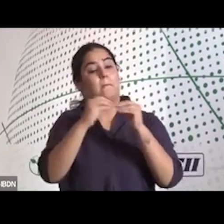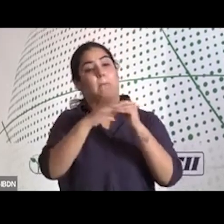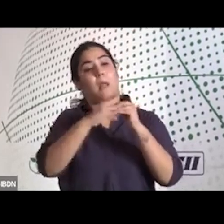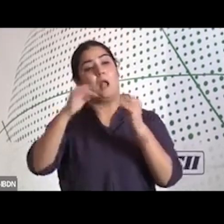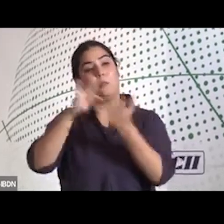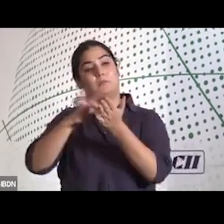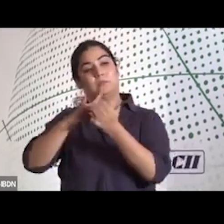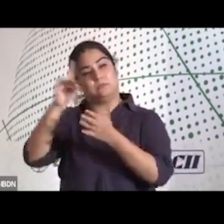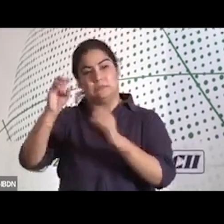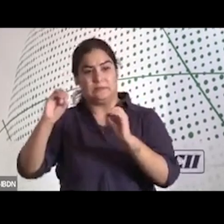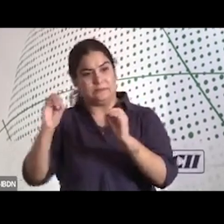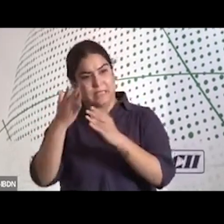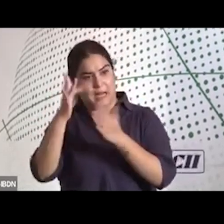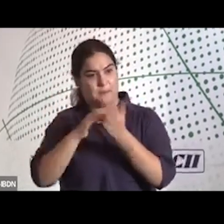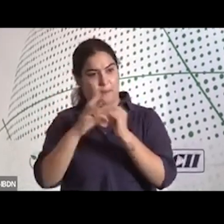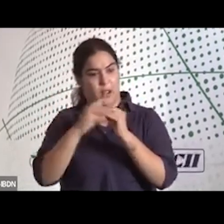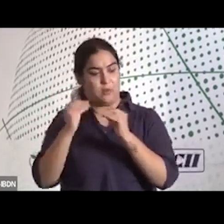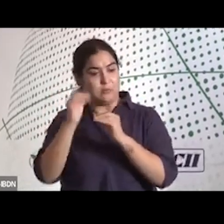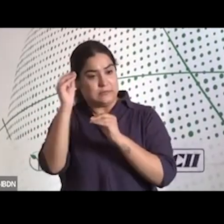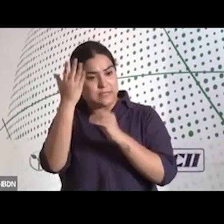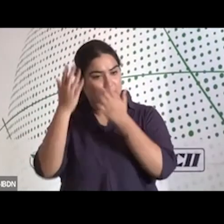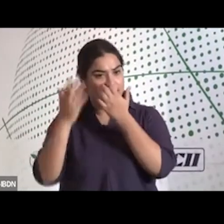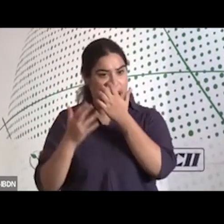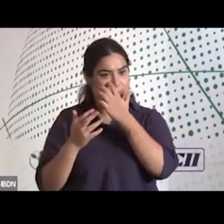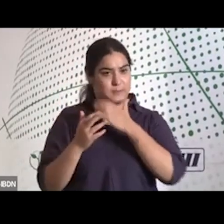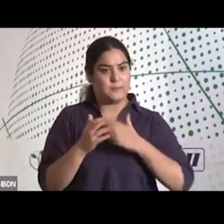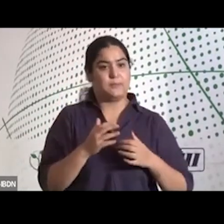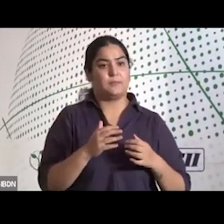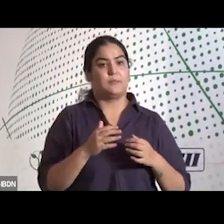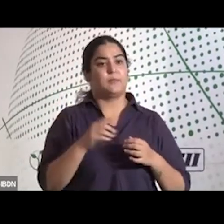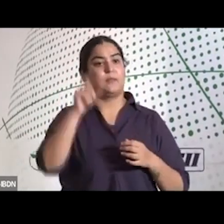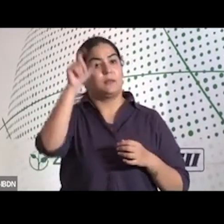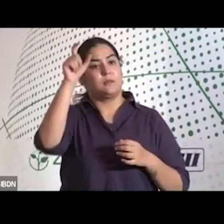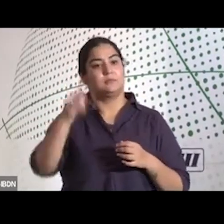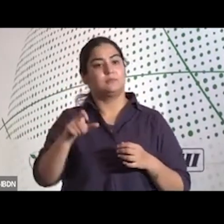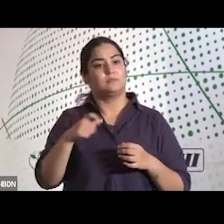I heard you. And the truth is, even if you throw the stone